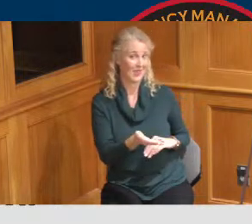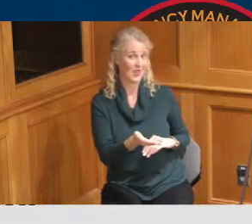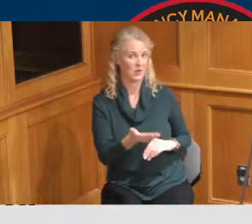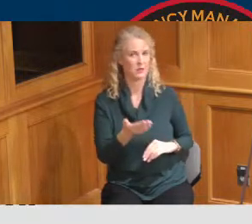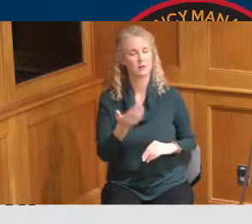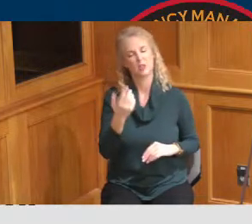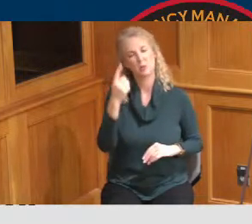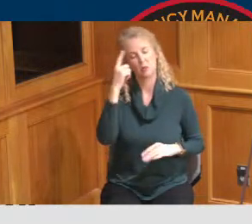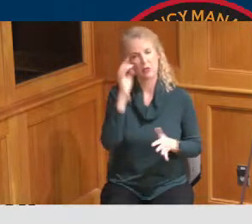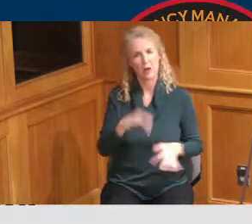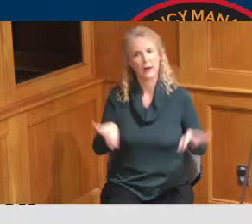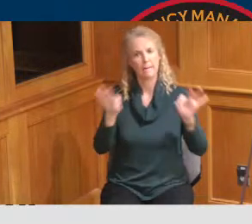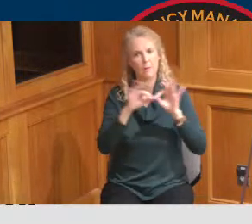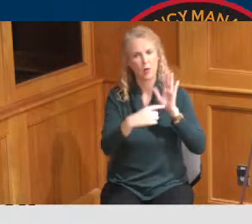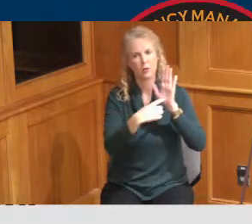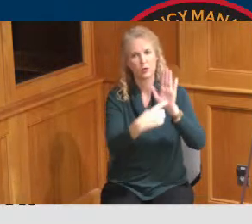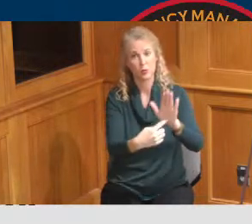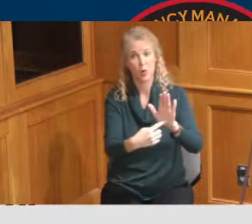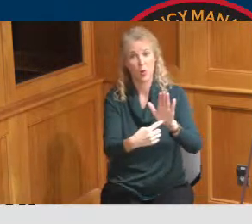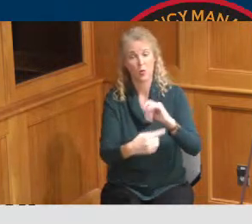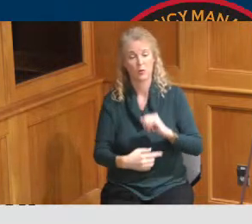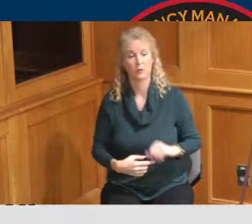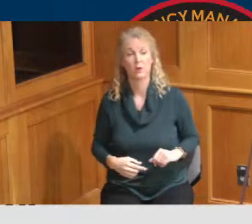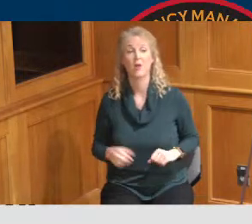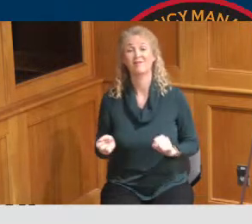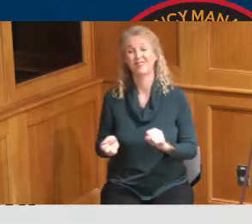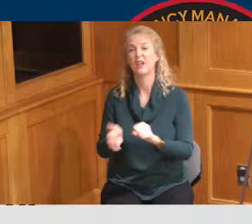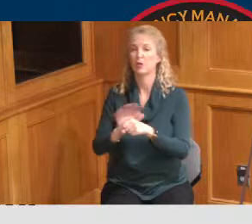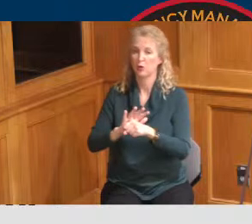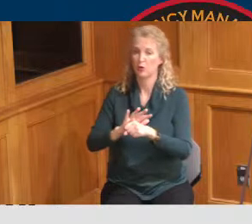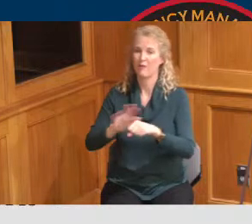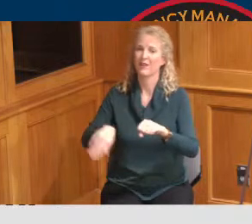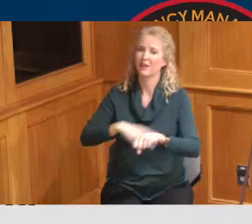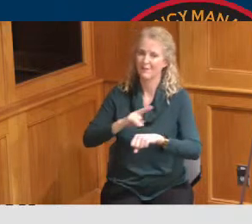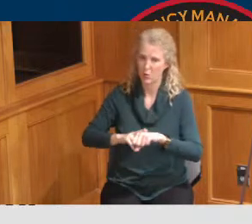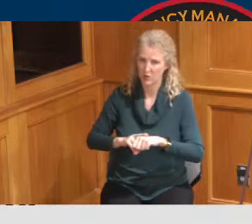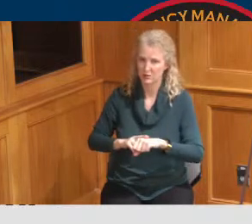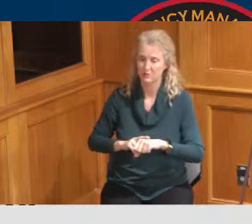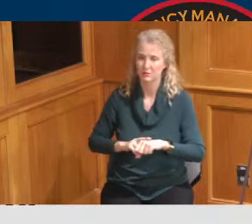important so we also found out during Covid so it was real hard for people to digest information